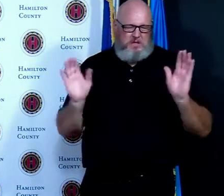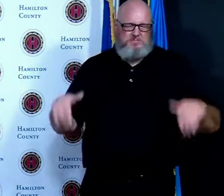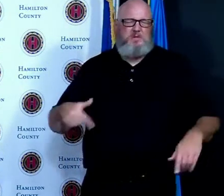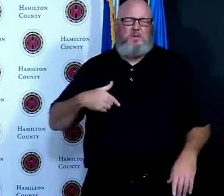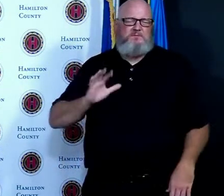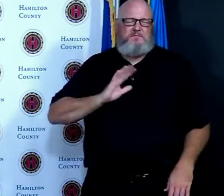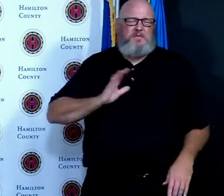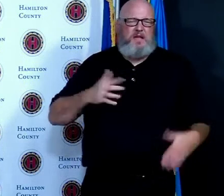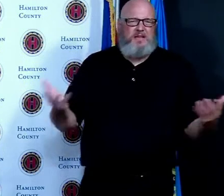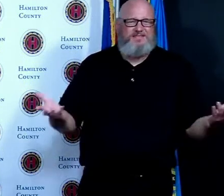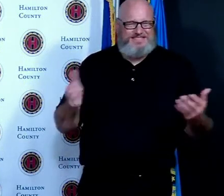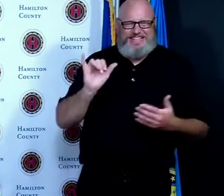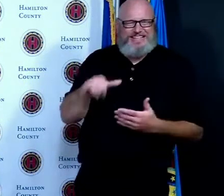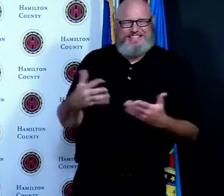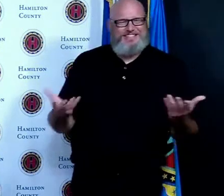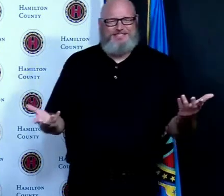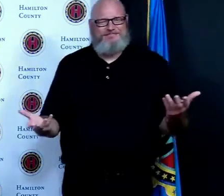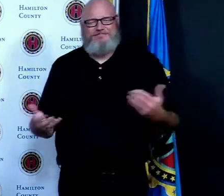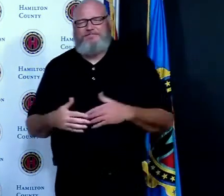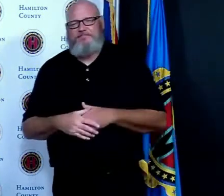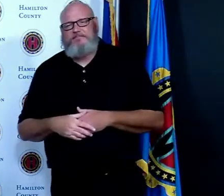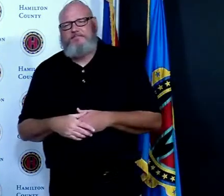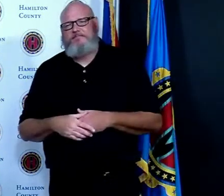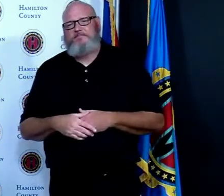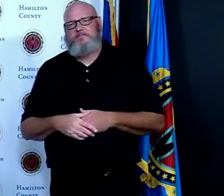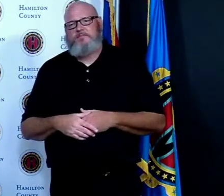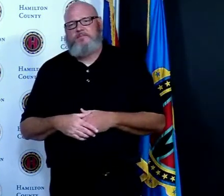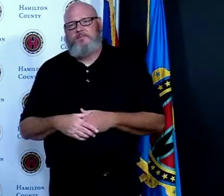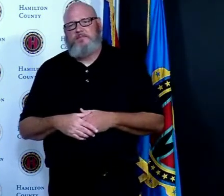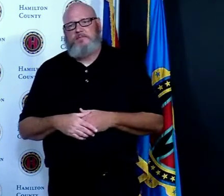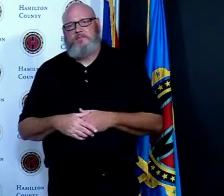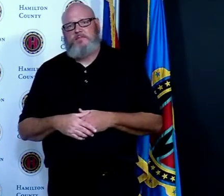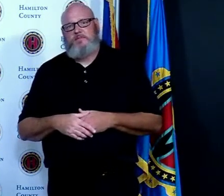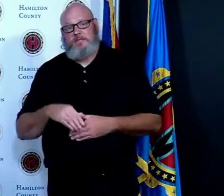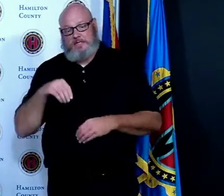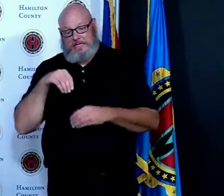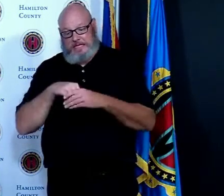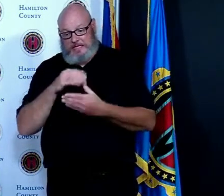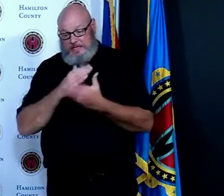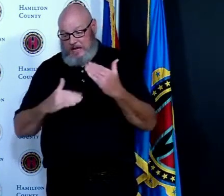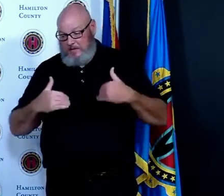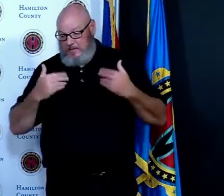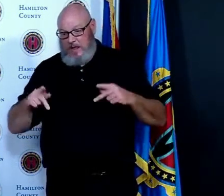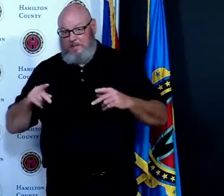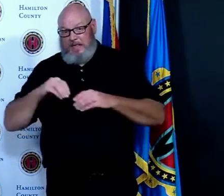some young people have lasting negative health consequences because of this virus so there's that